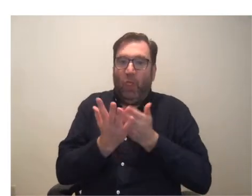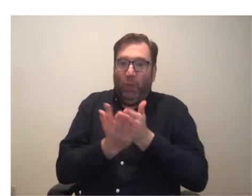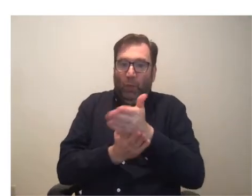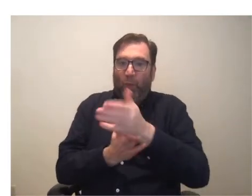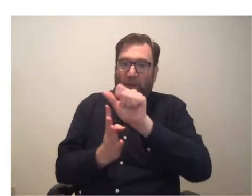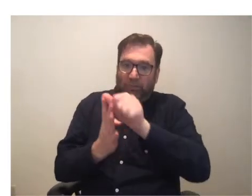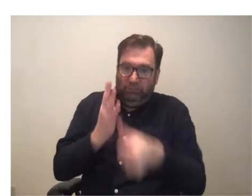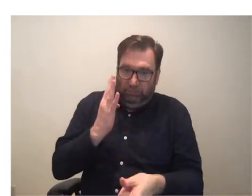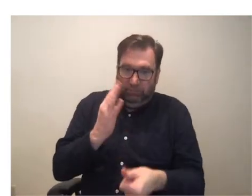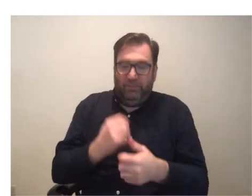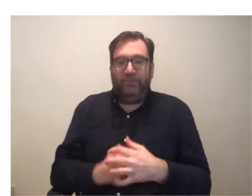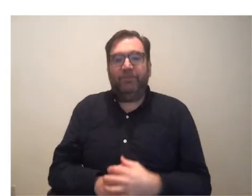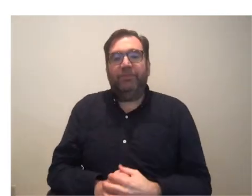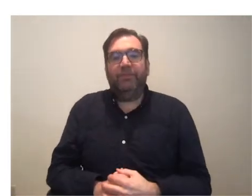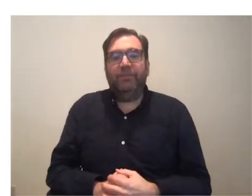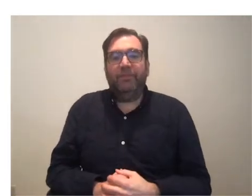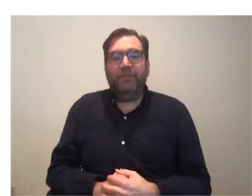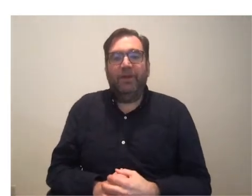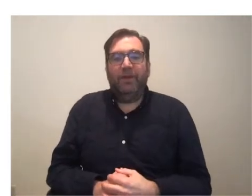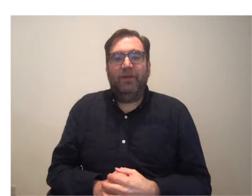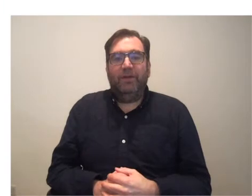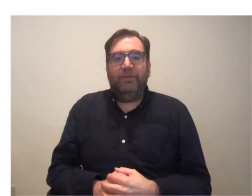We will next go through one of these cases.